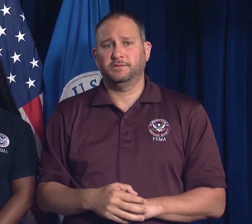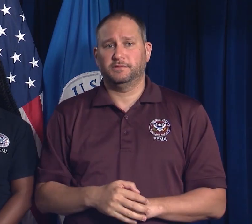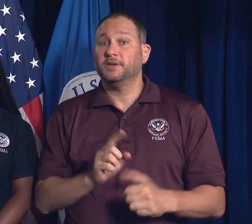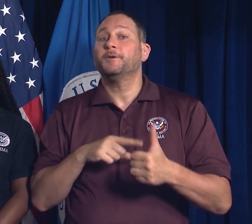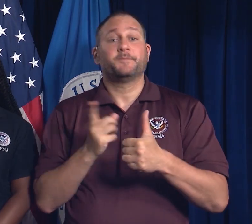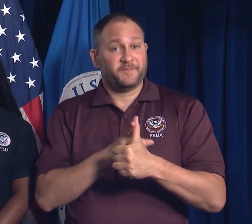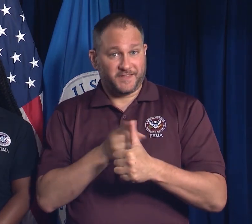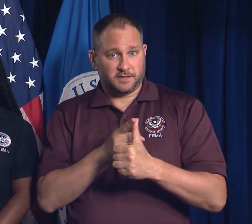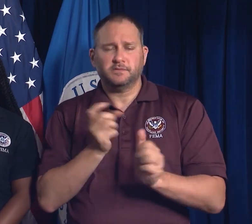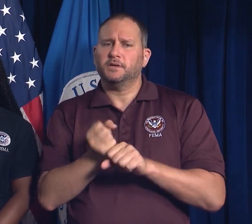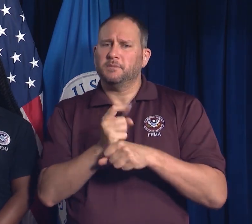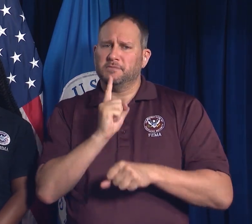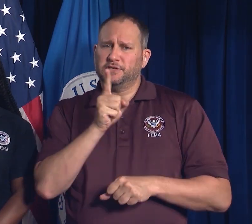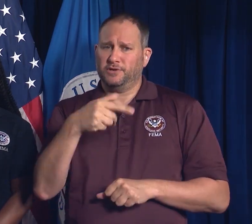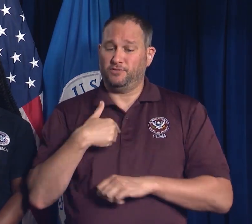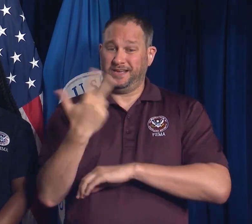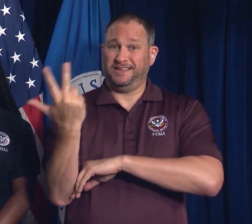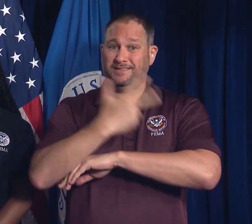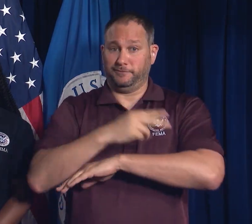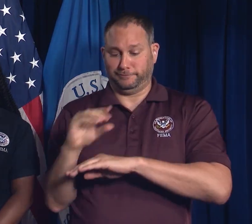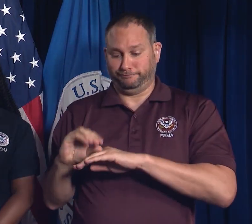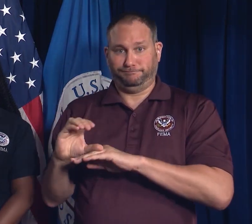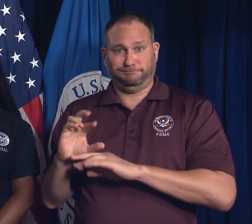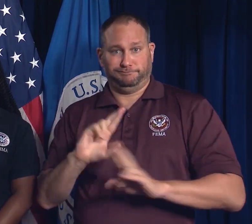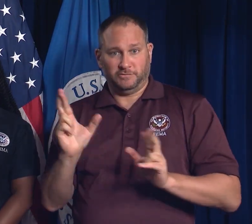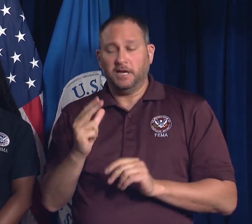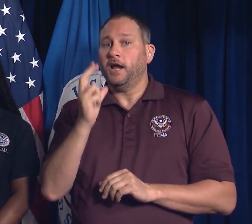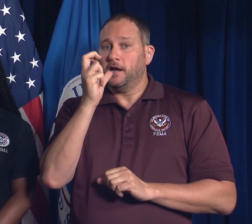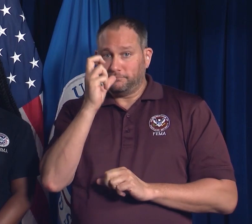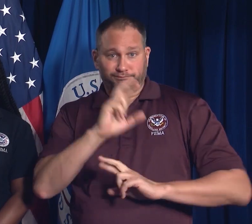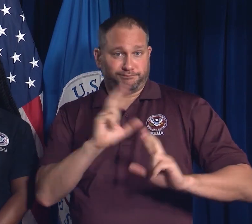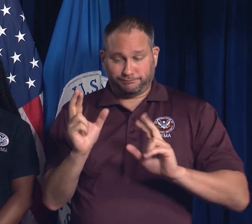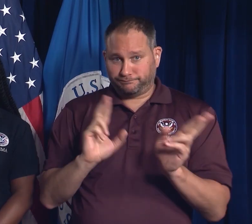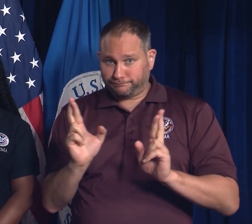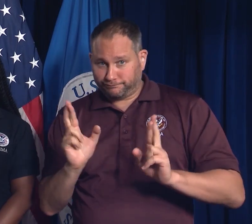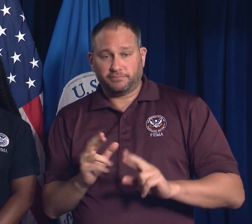First, make sure that you have at least a 3-day supply of your asthma medication